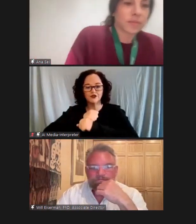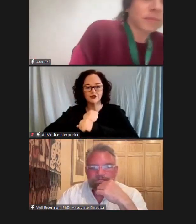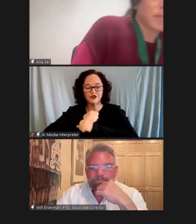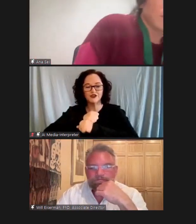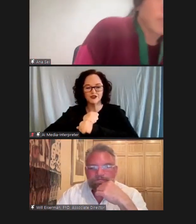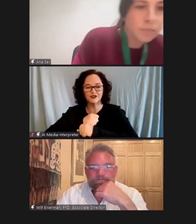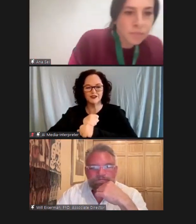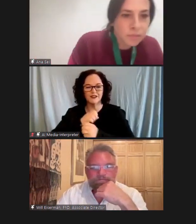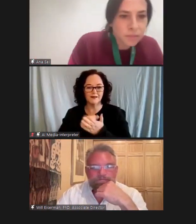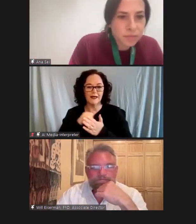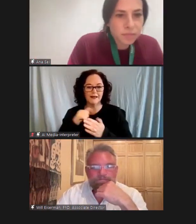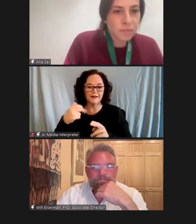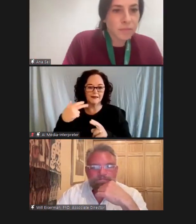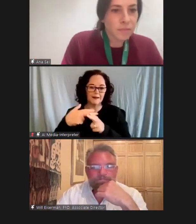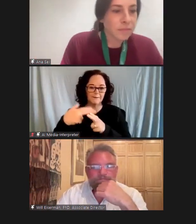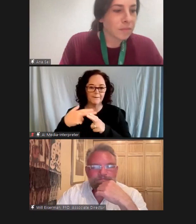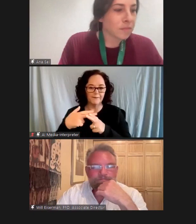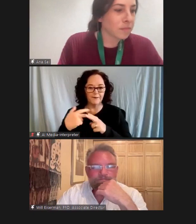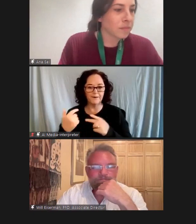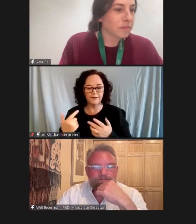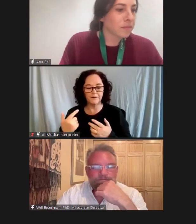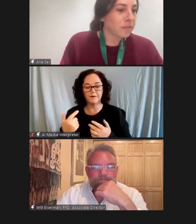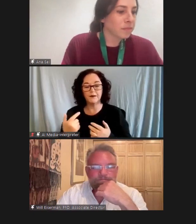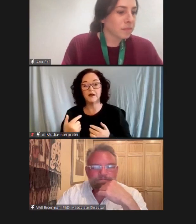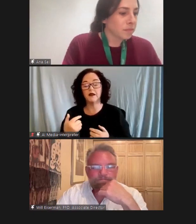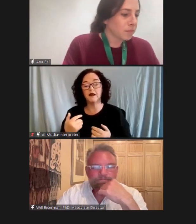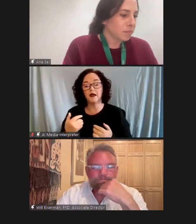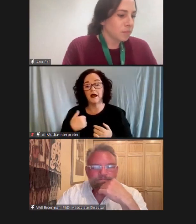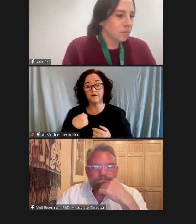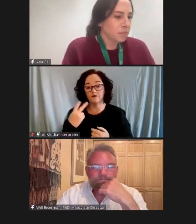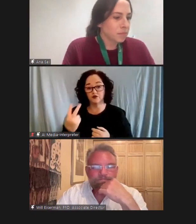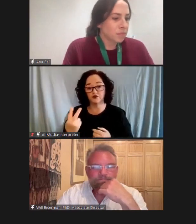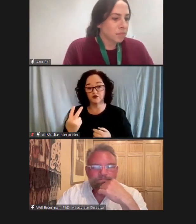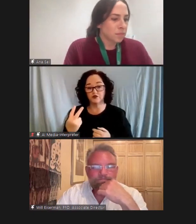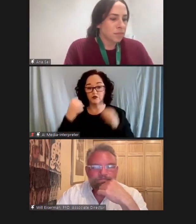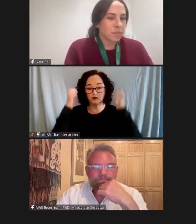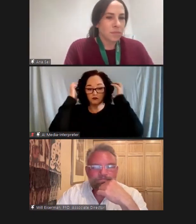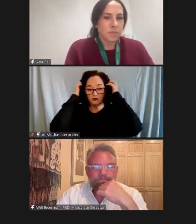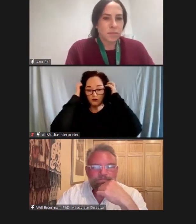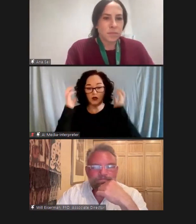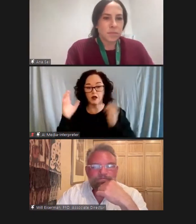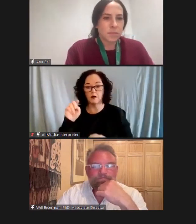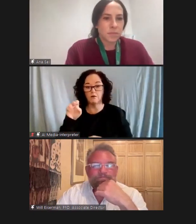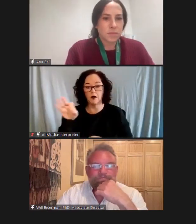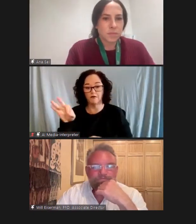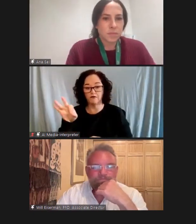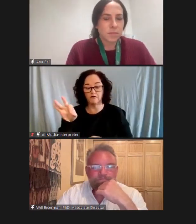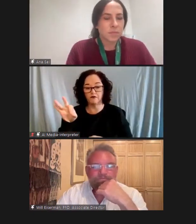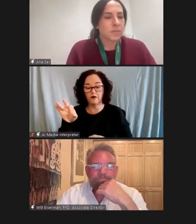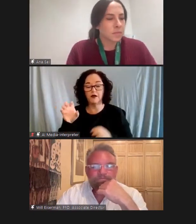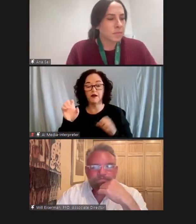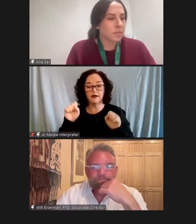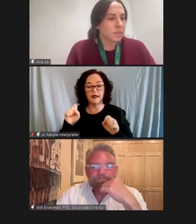it comes with two muffs and you can take